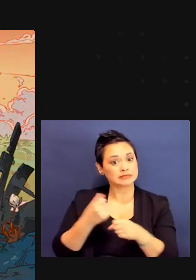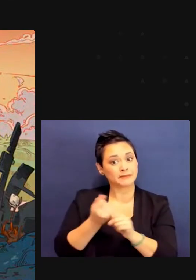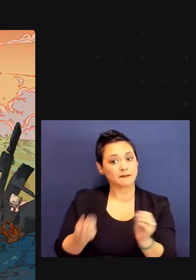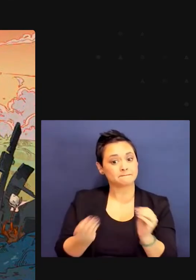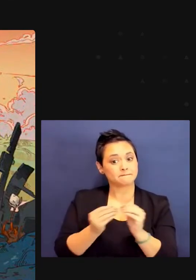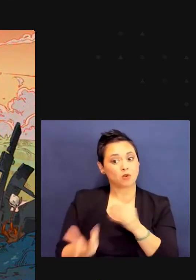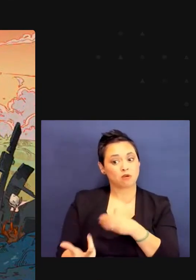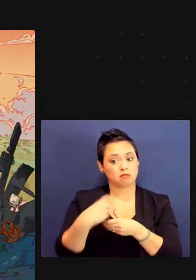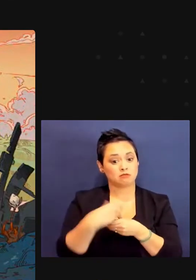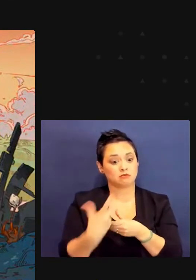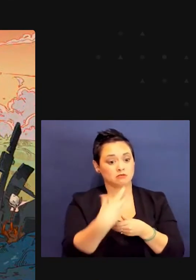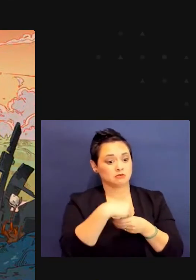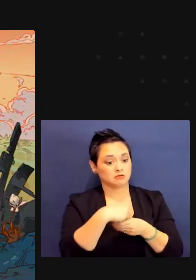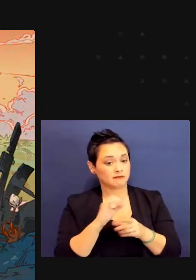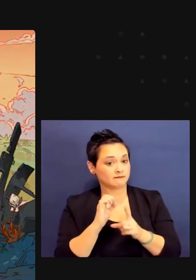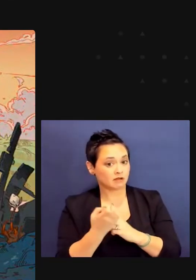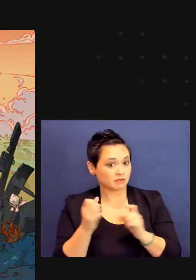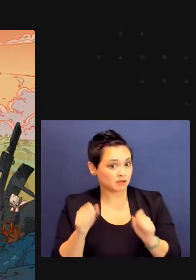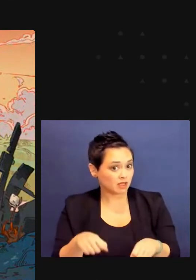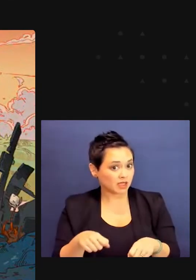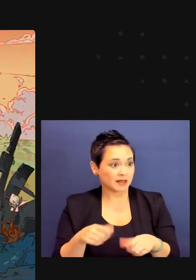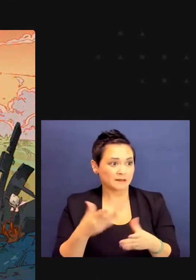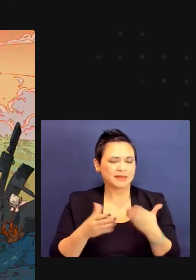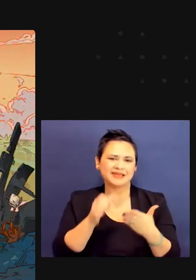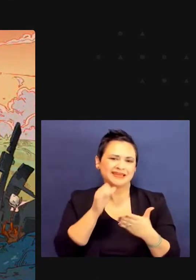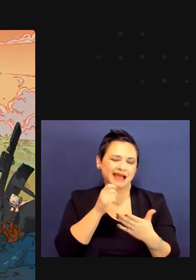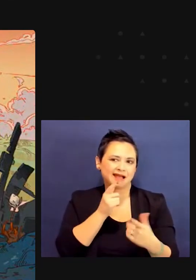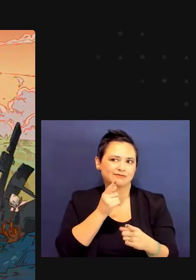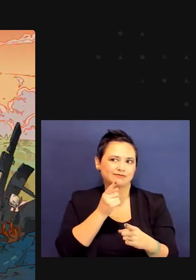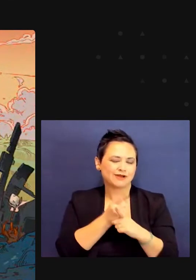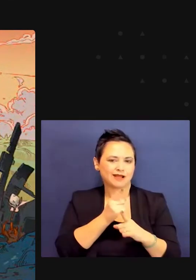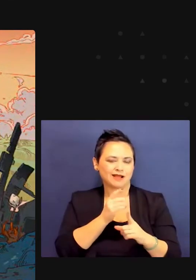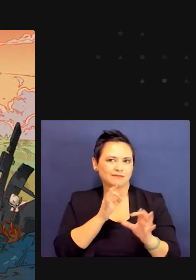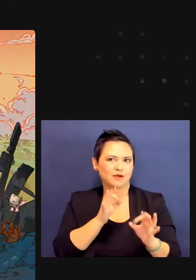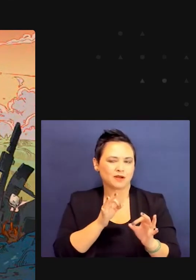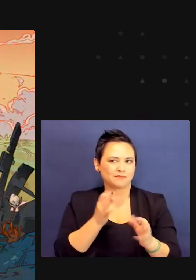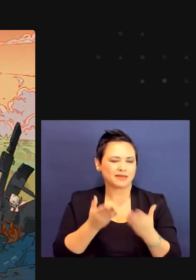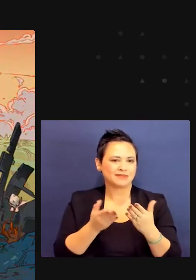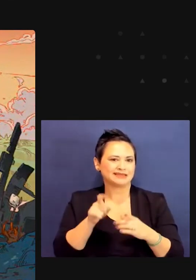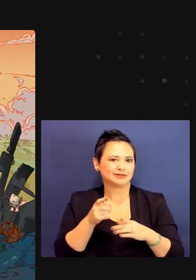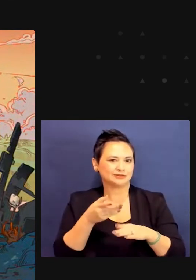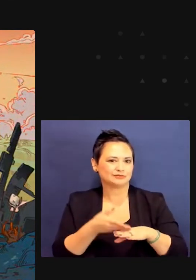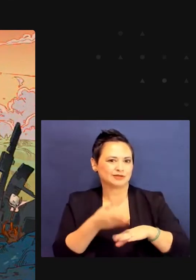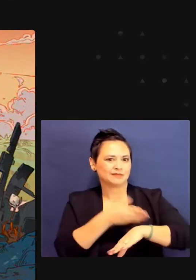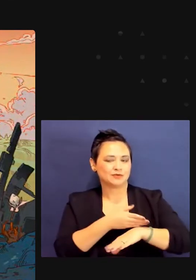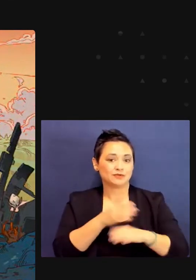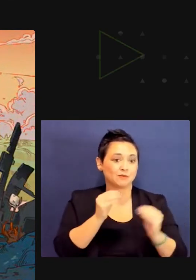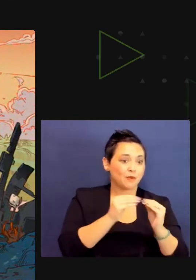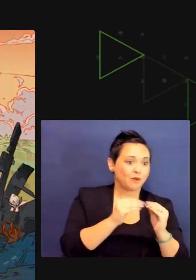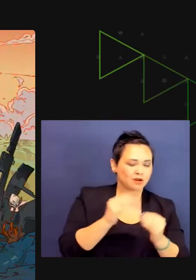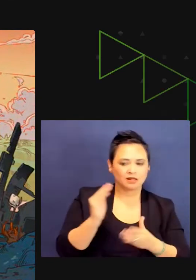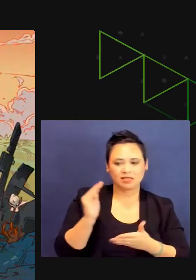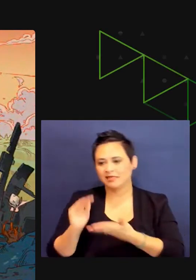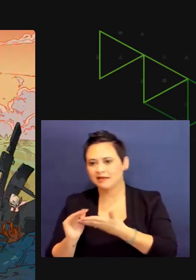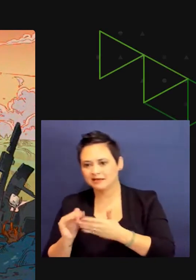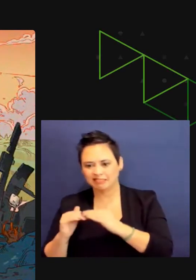What we could do more of, less of, that sort of thing. There's several current exec sponsors